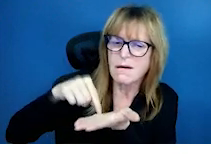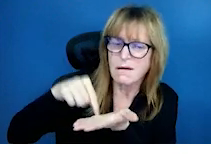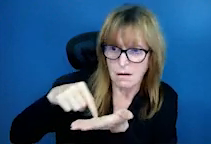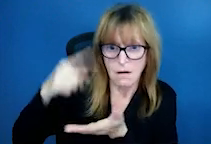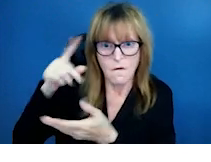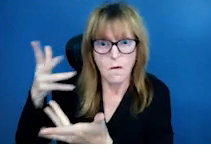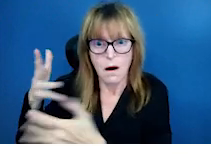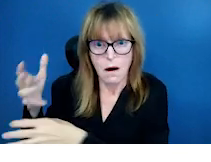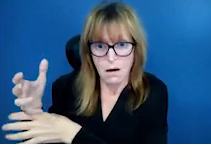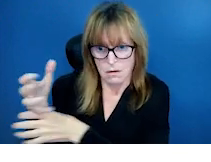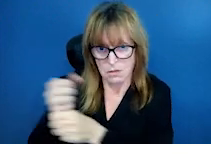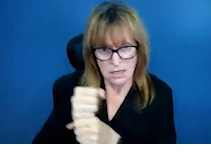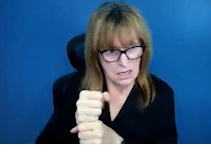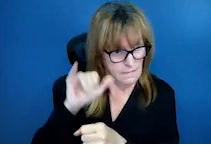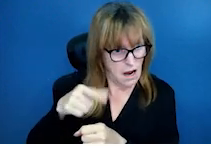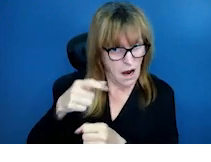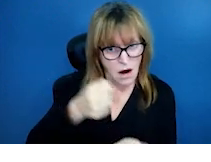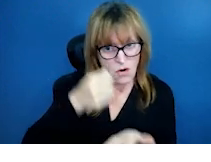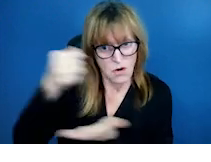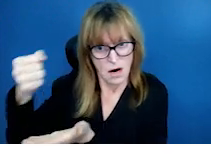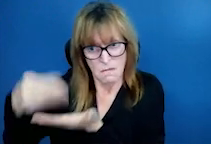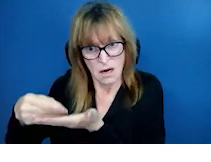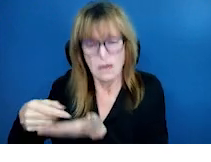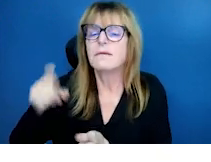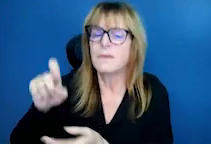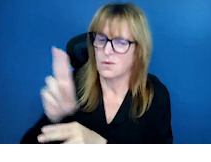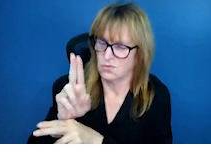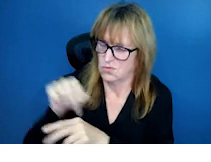Only returns filed using the COIN will be counted towards the amount you